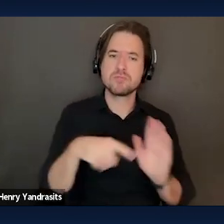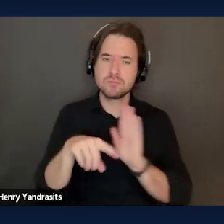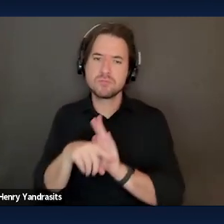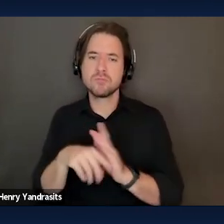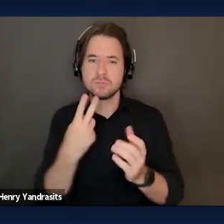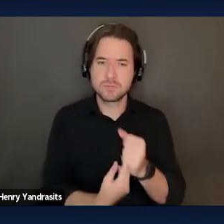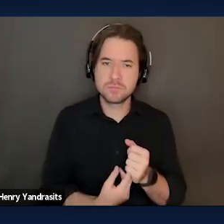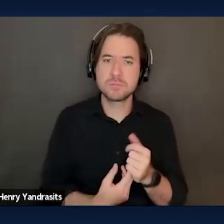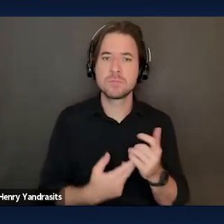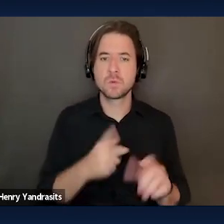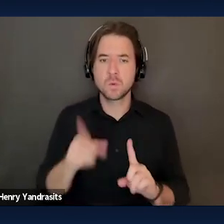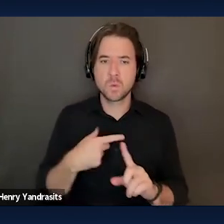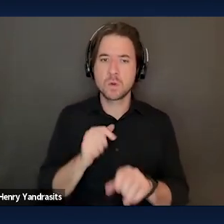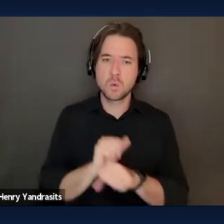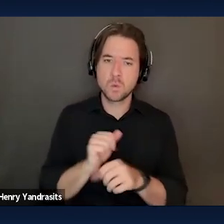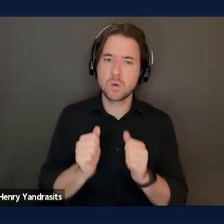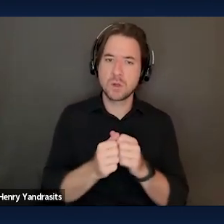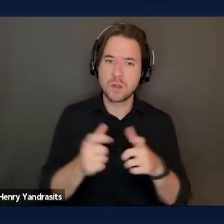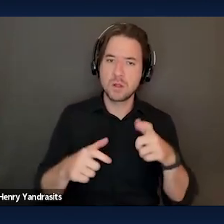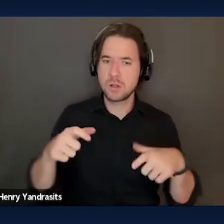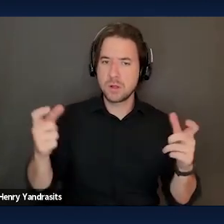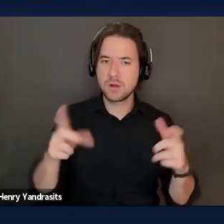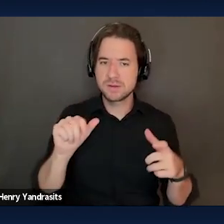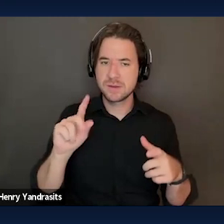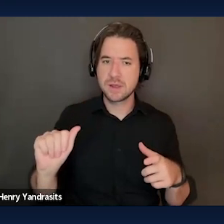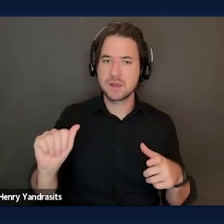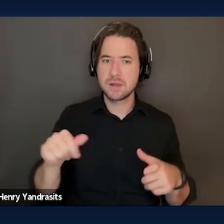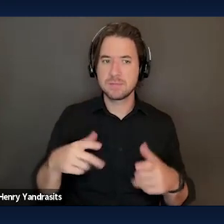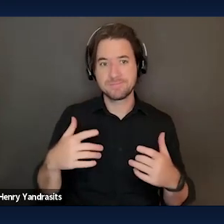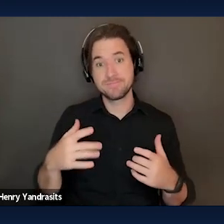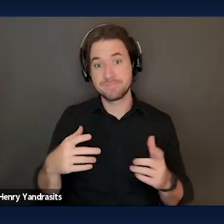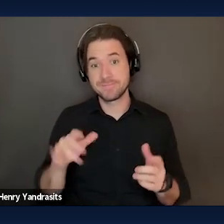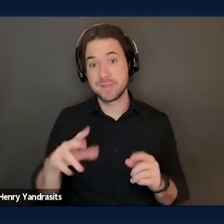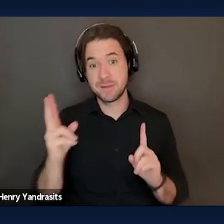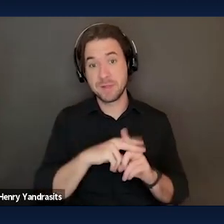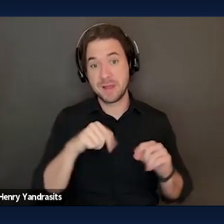for working with large data sets that often apply to this work as well.